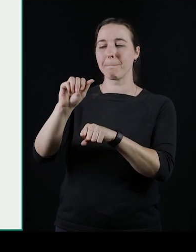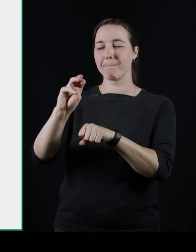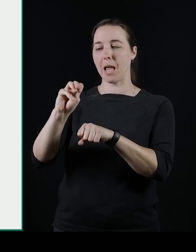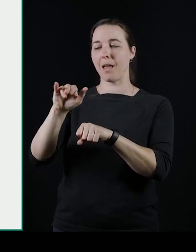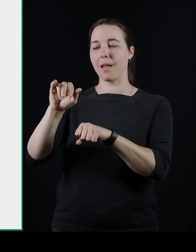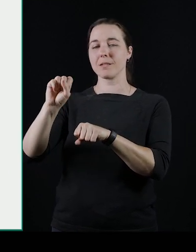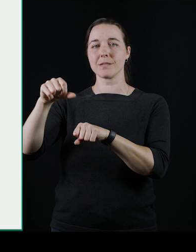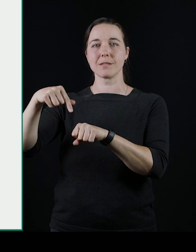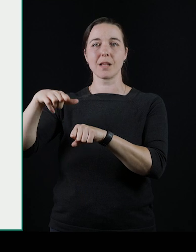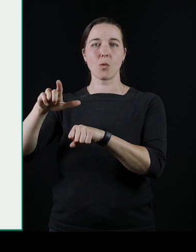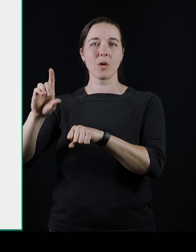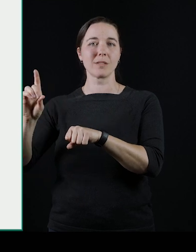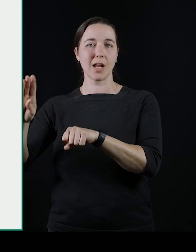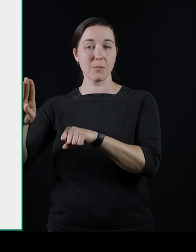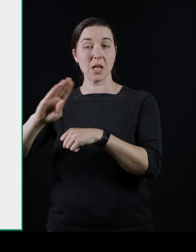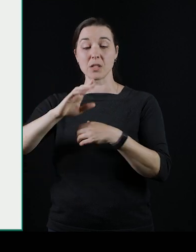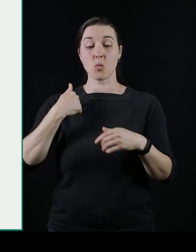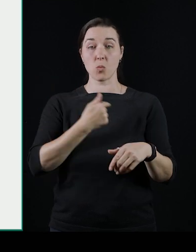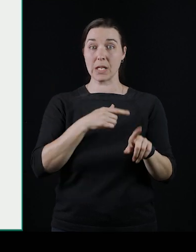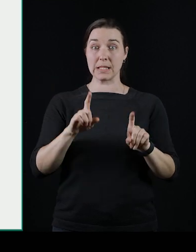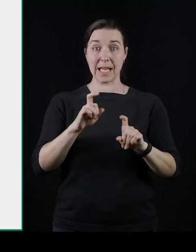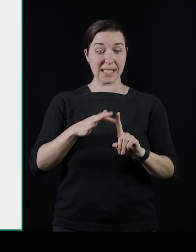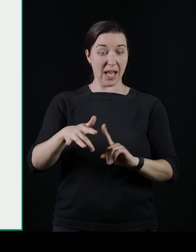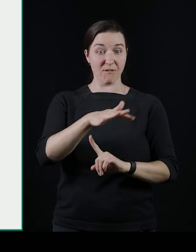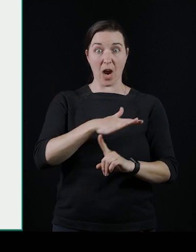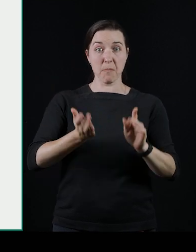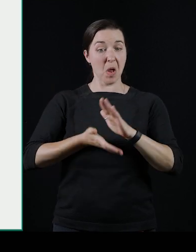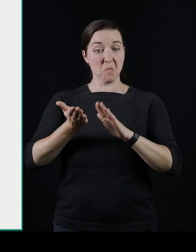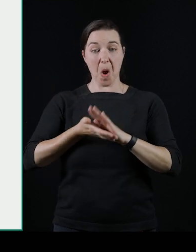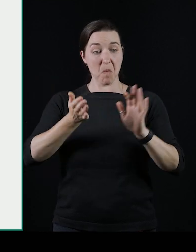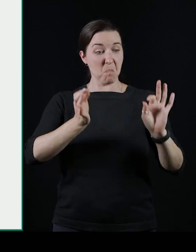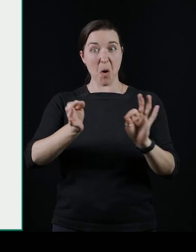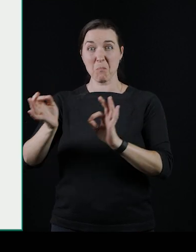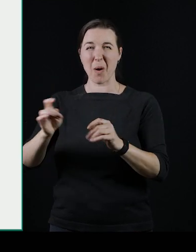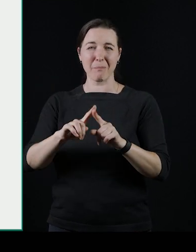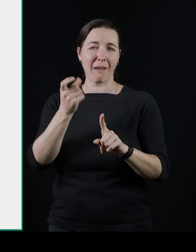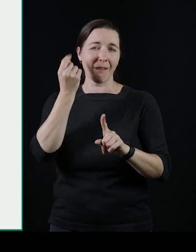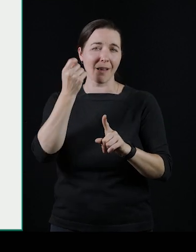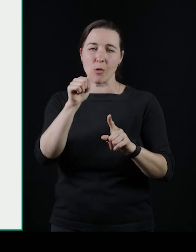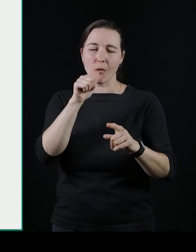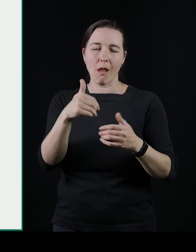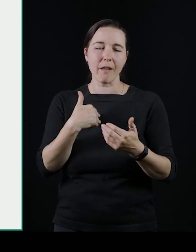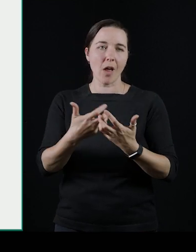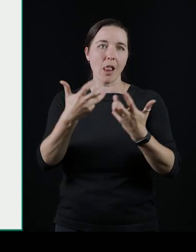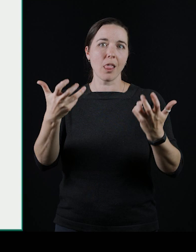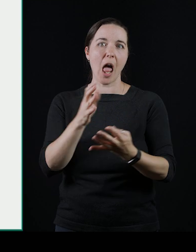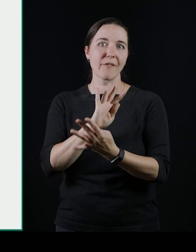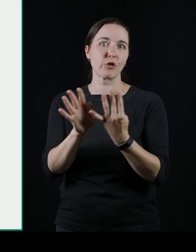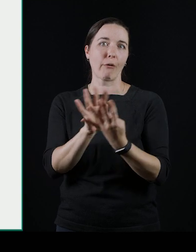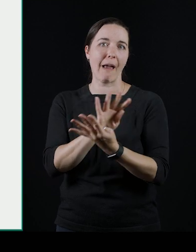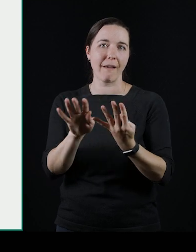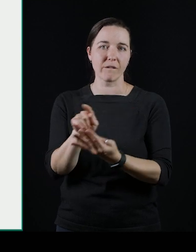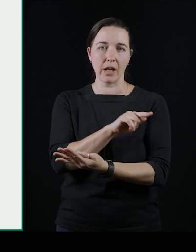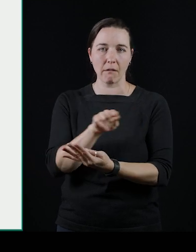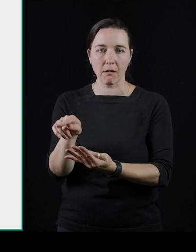All of this work perfectly in our test environments where we didn't have that much traffic flowing between AWS and Azure.